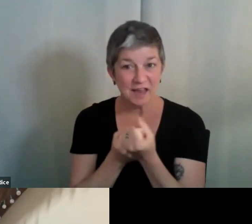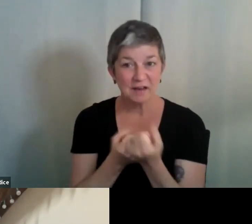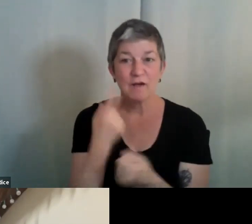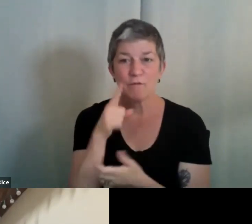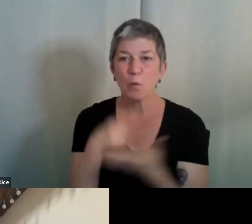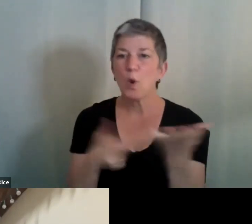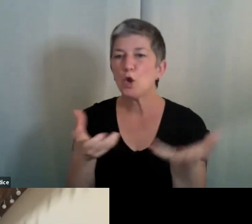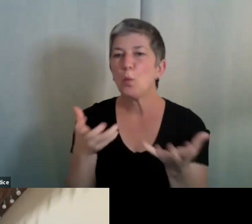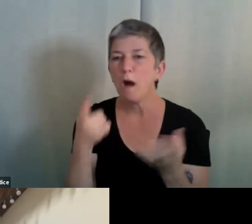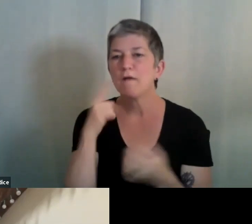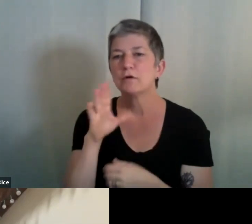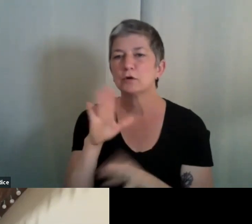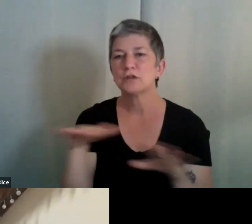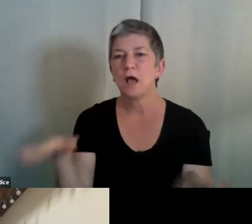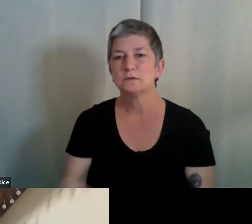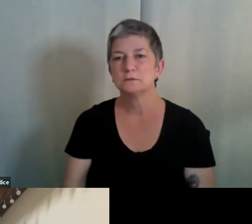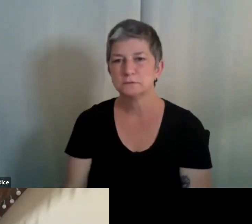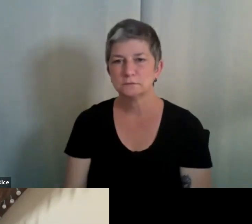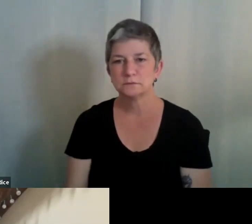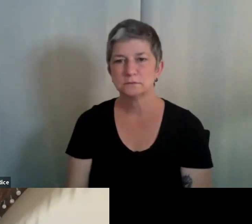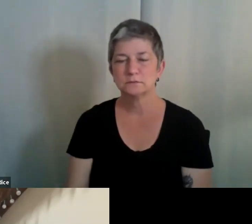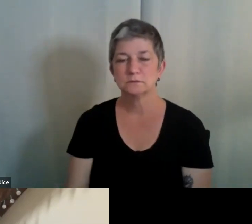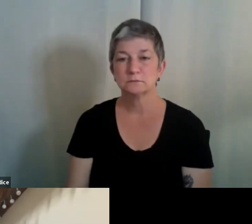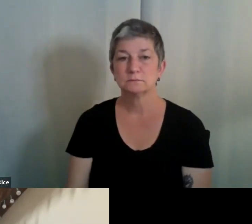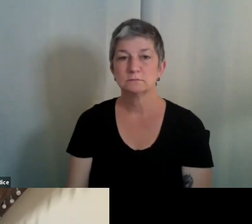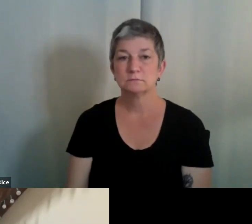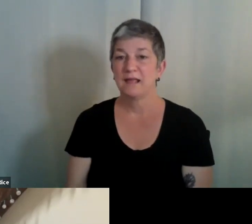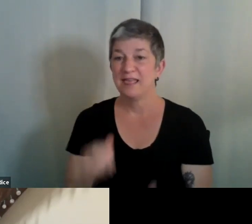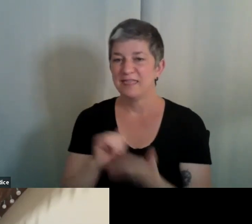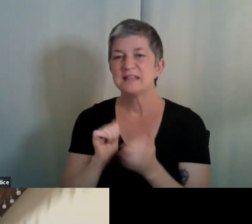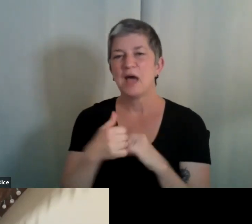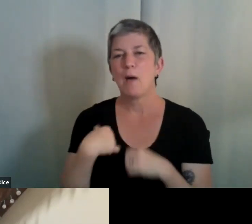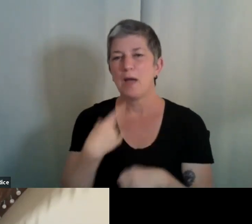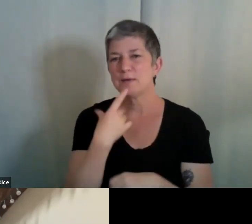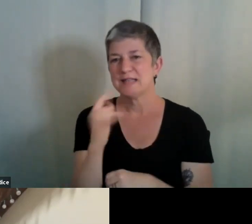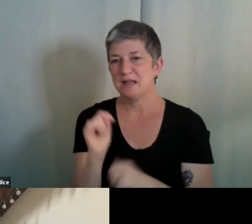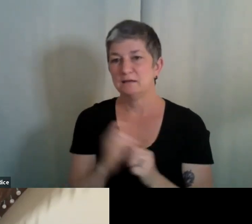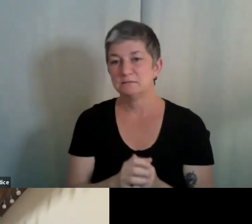want for that child. And that's exactly how I would say it. And